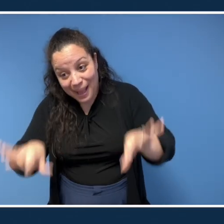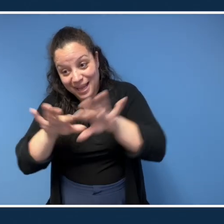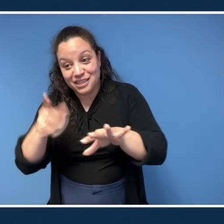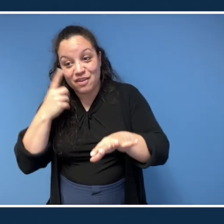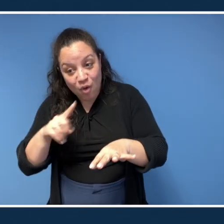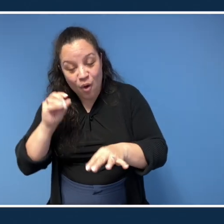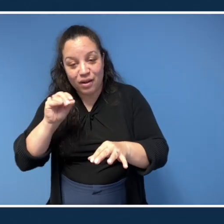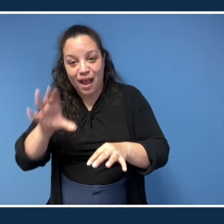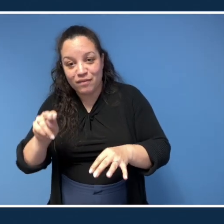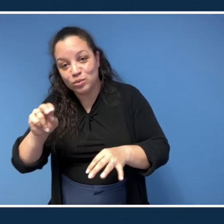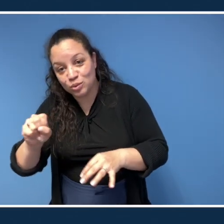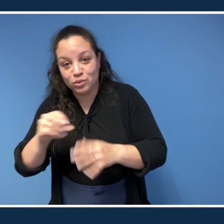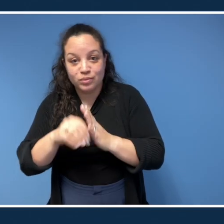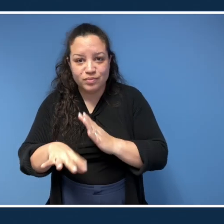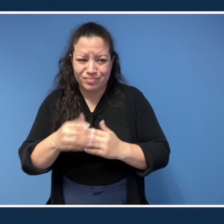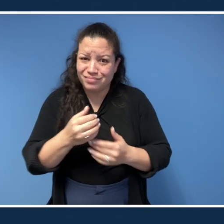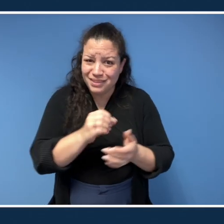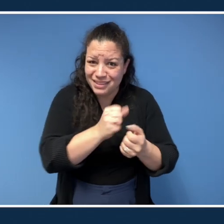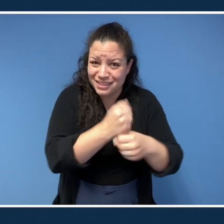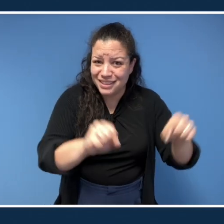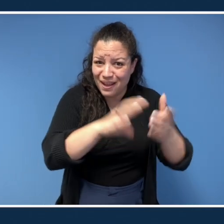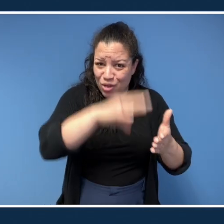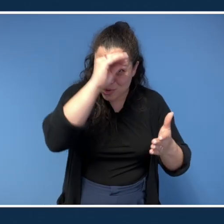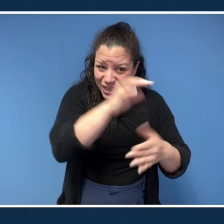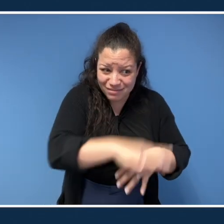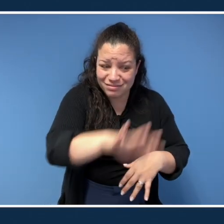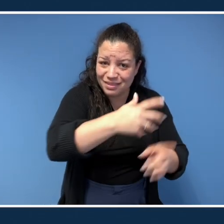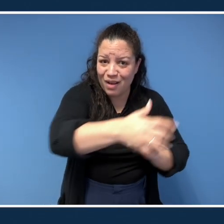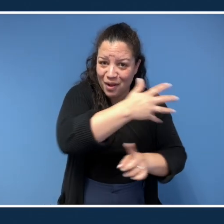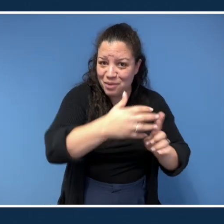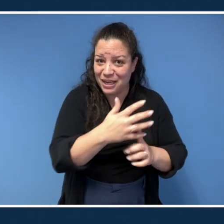create a really safe learning environment for some of our learners as well too from